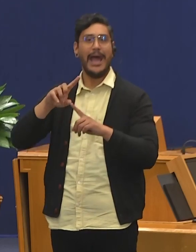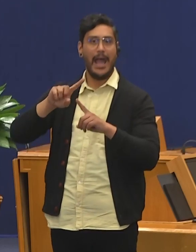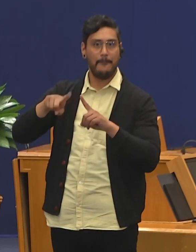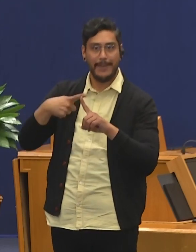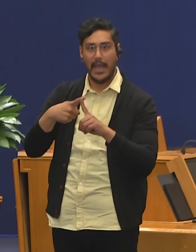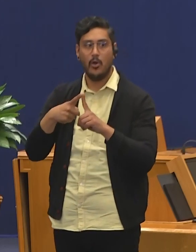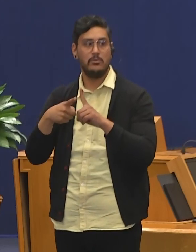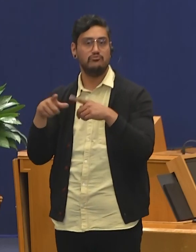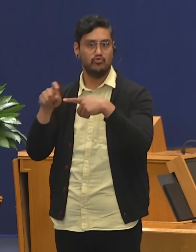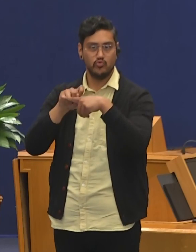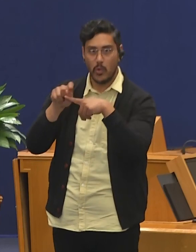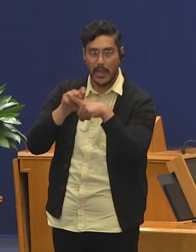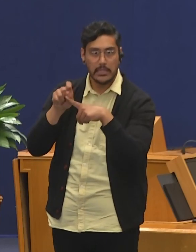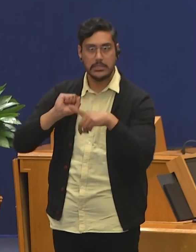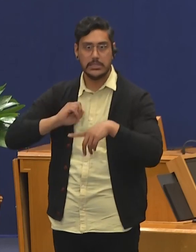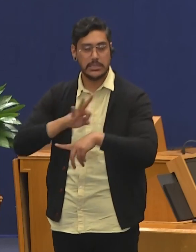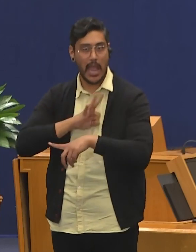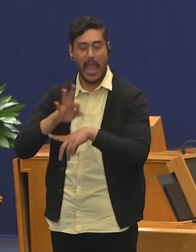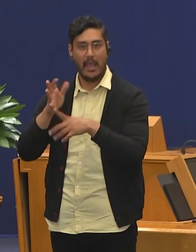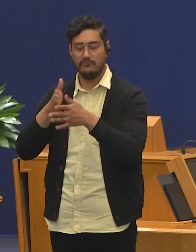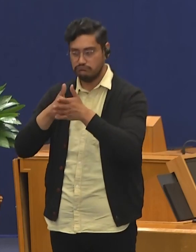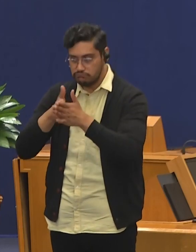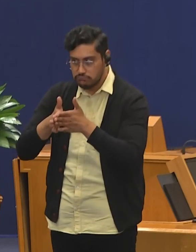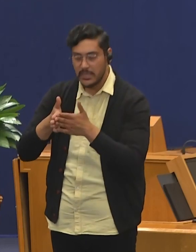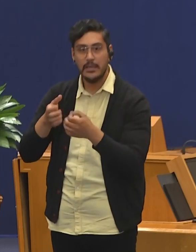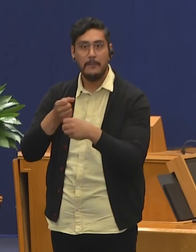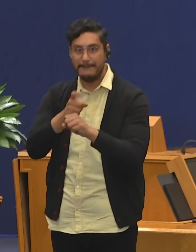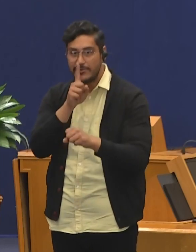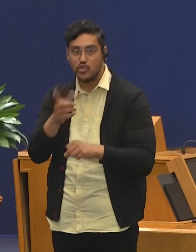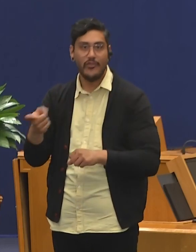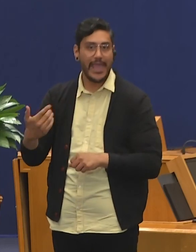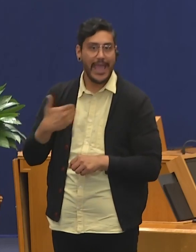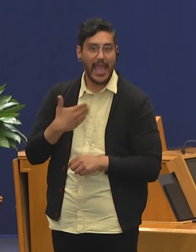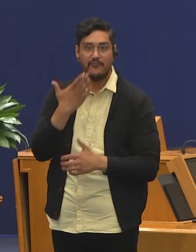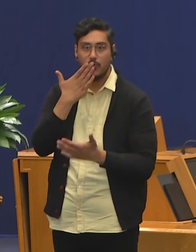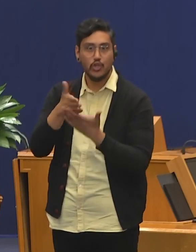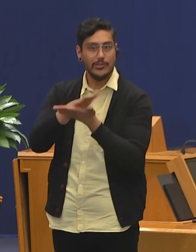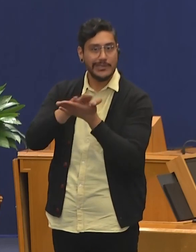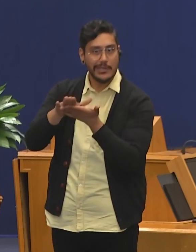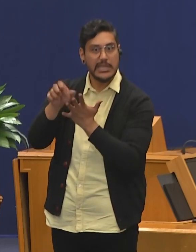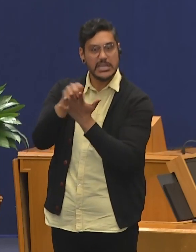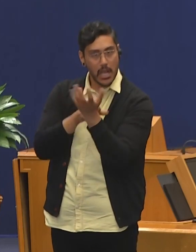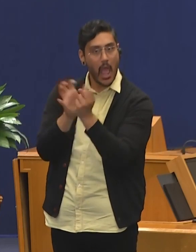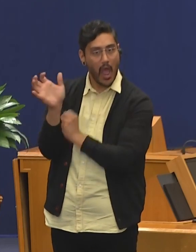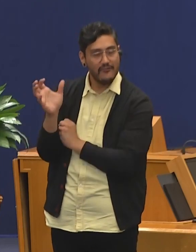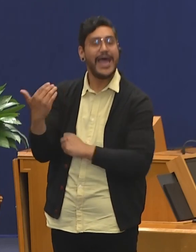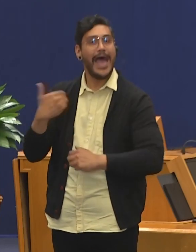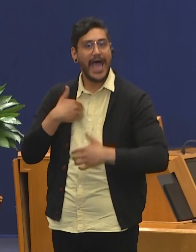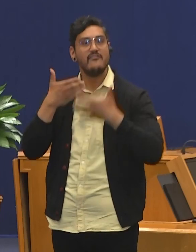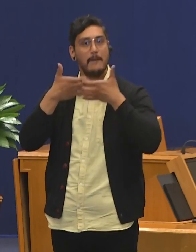THAT THE STAFF IS ADEQUATELY TRAINED, THAT THEY HAVE APPROPRIATE SANITATION, GLOVES